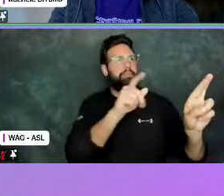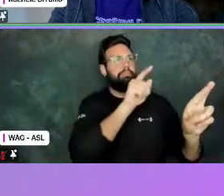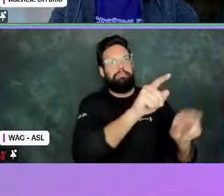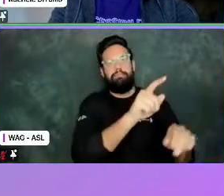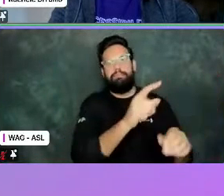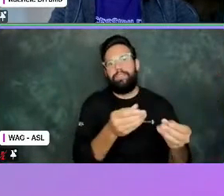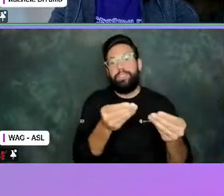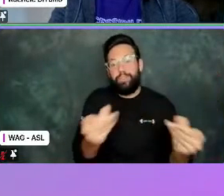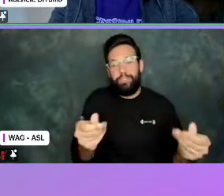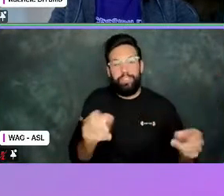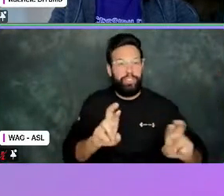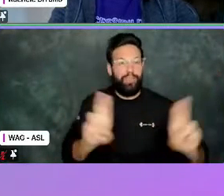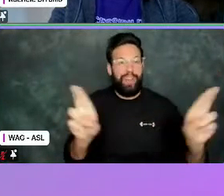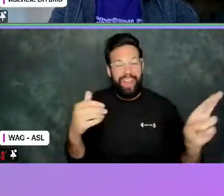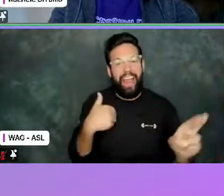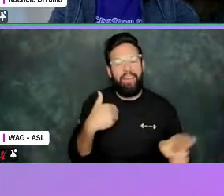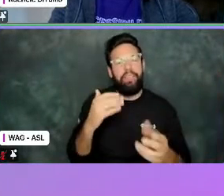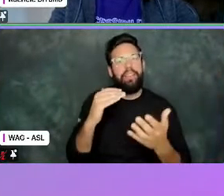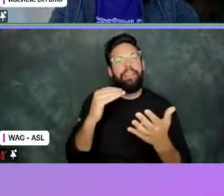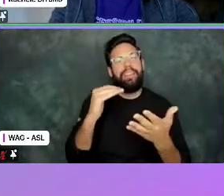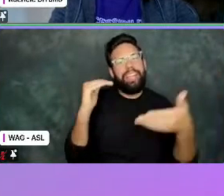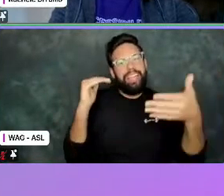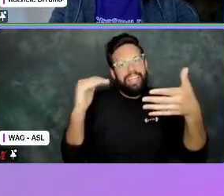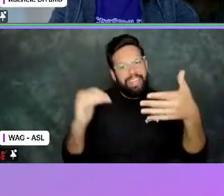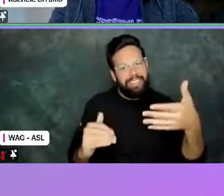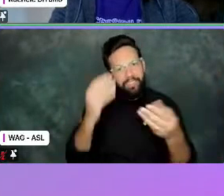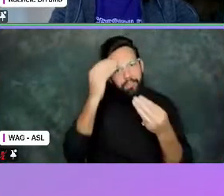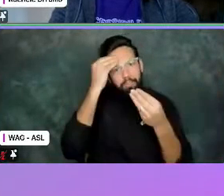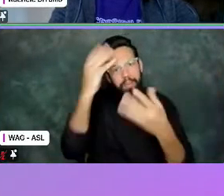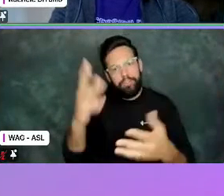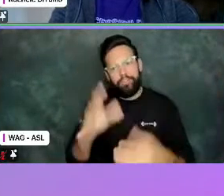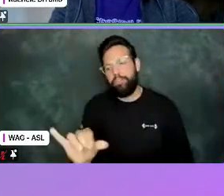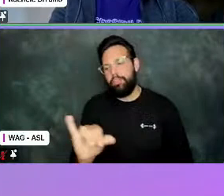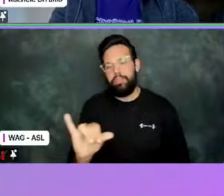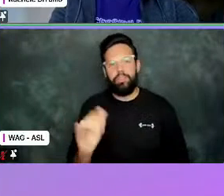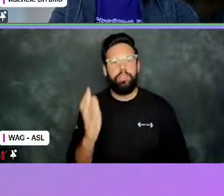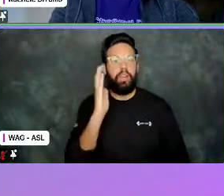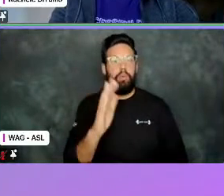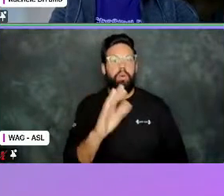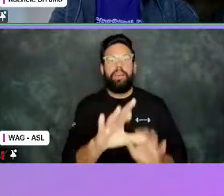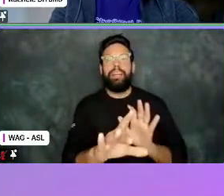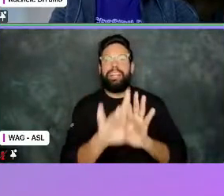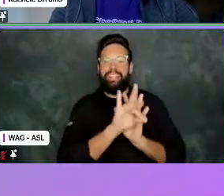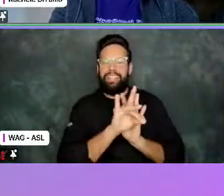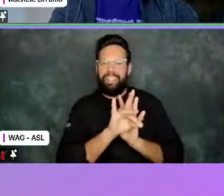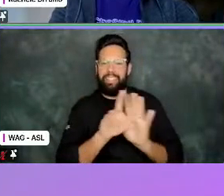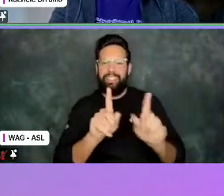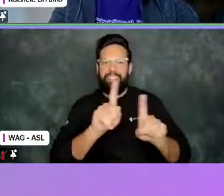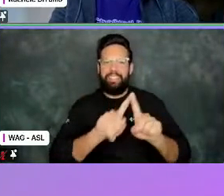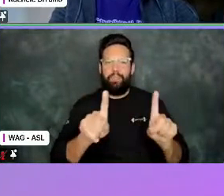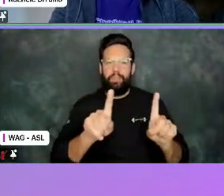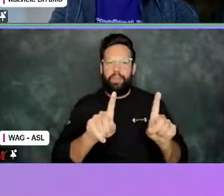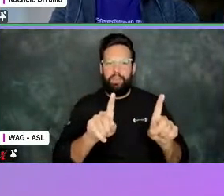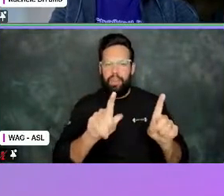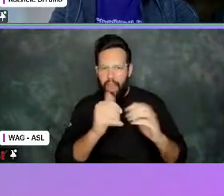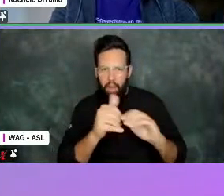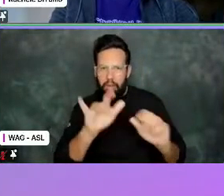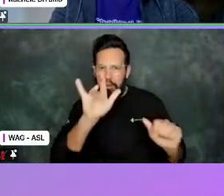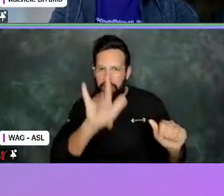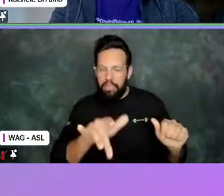useful thing that you get using an out of the box single select element is you get that list of information. So I'm going to select different